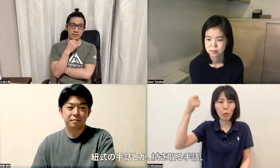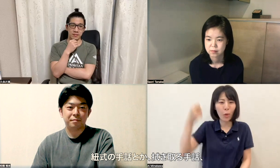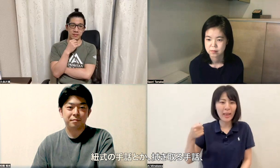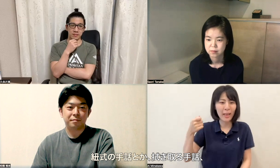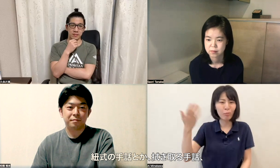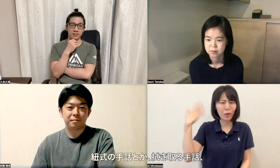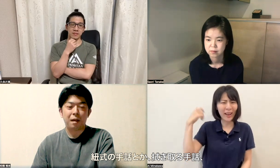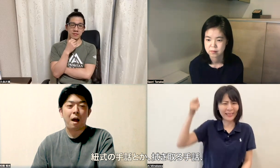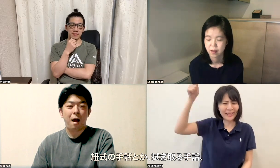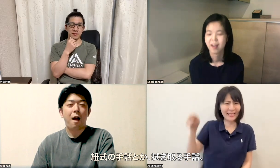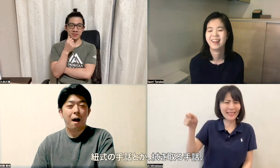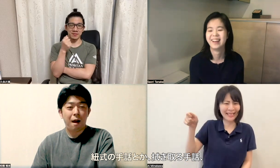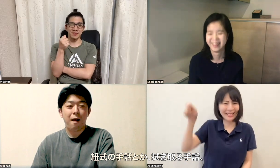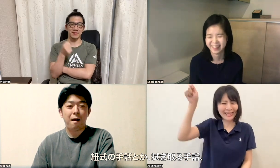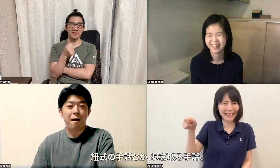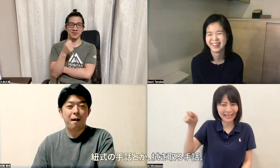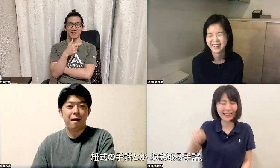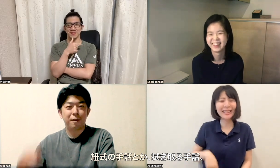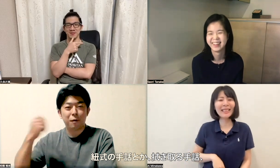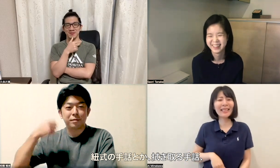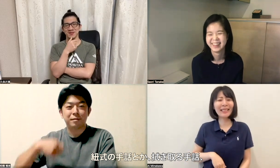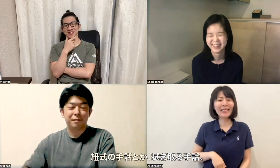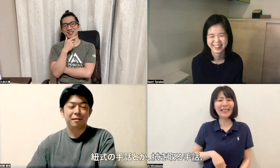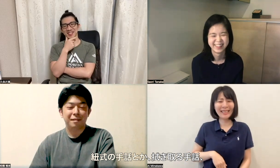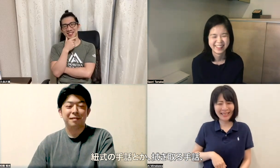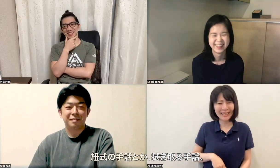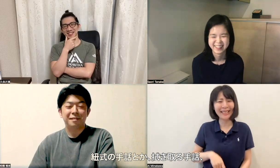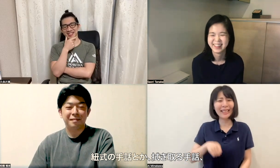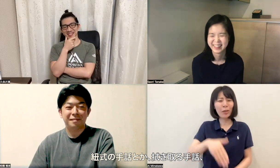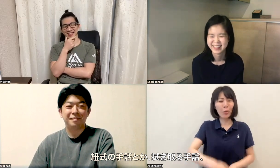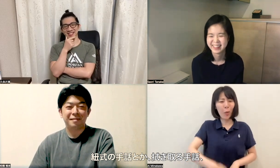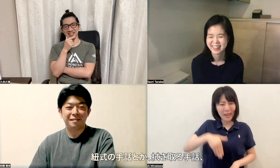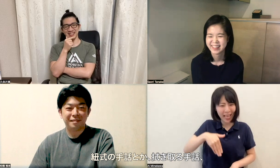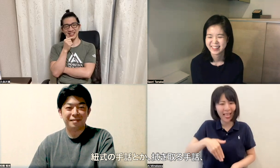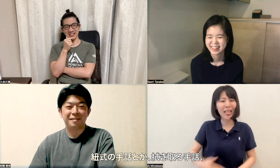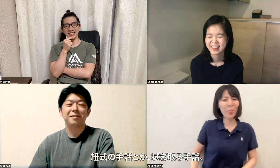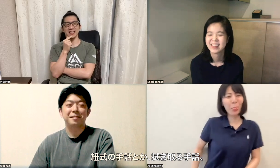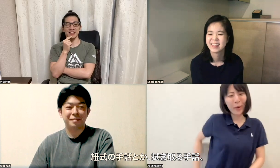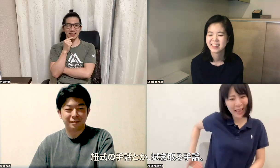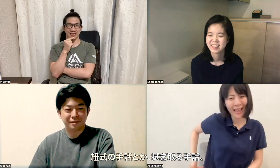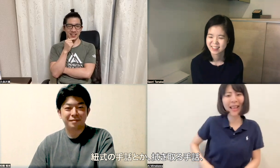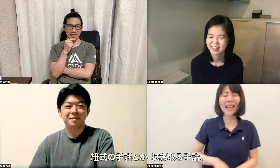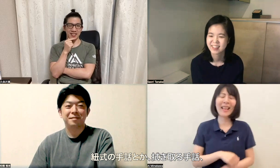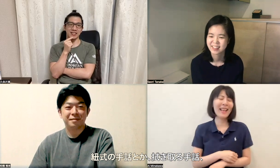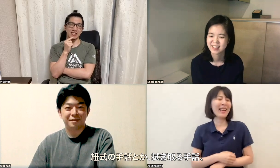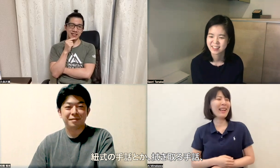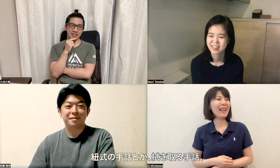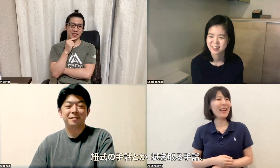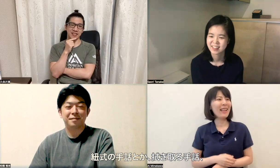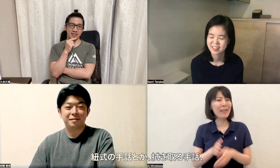there are some types like strings, wiping,